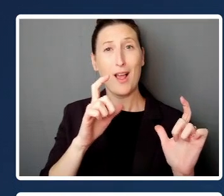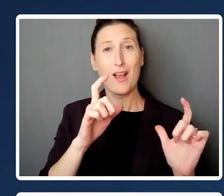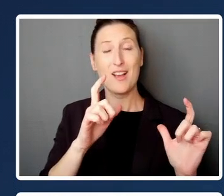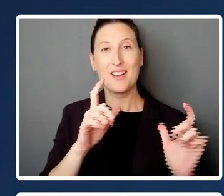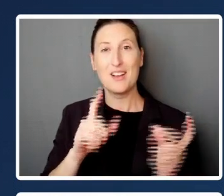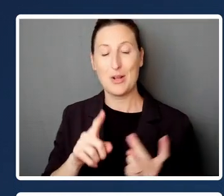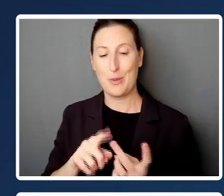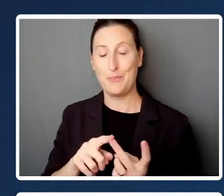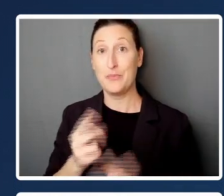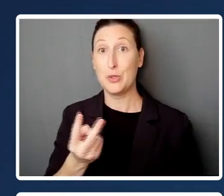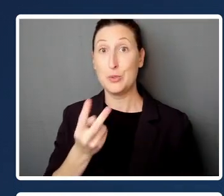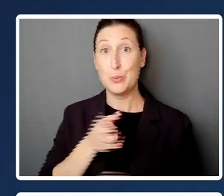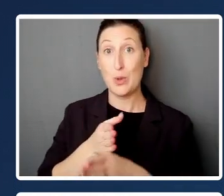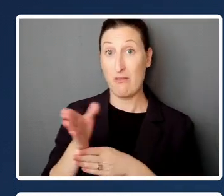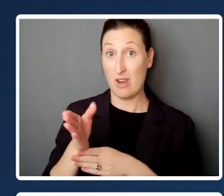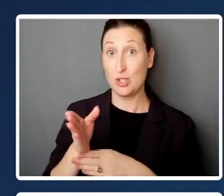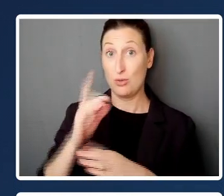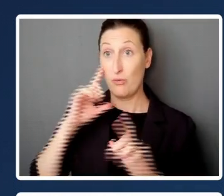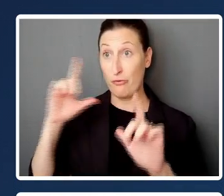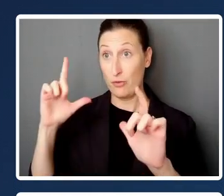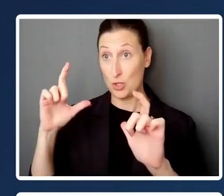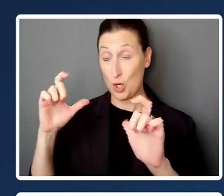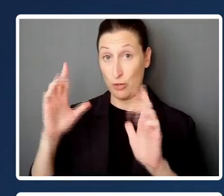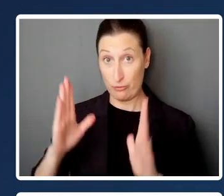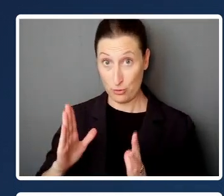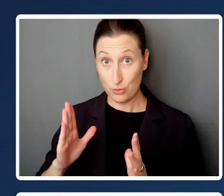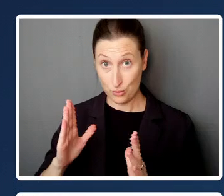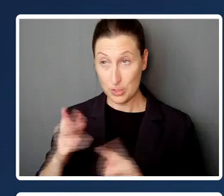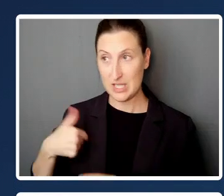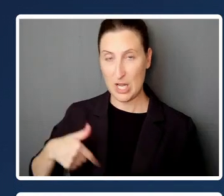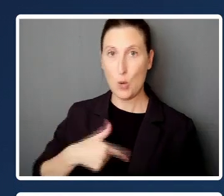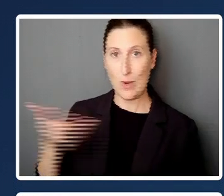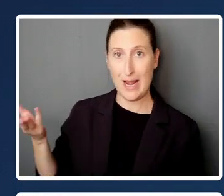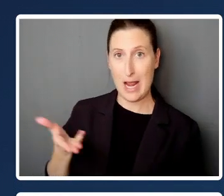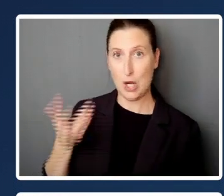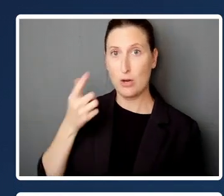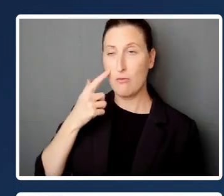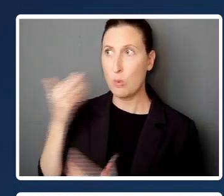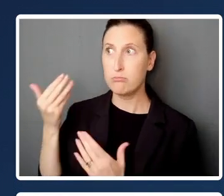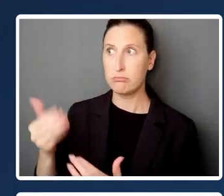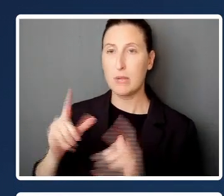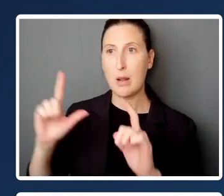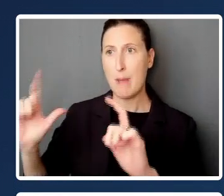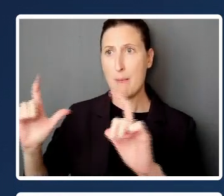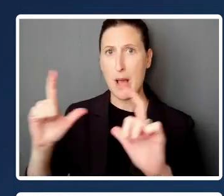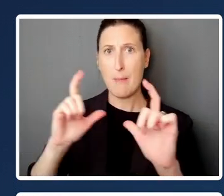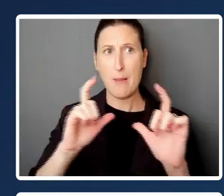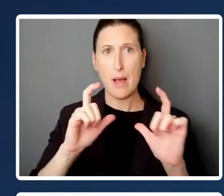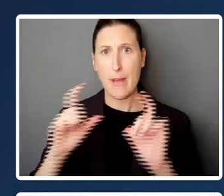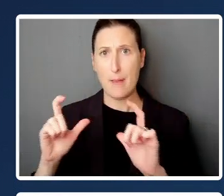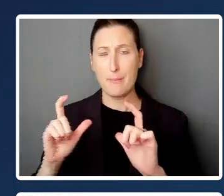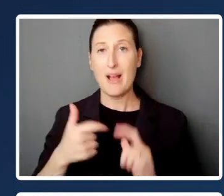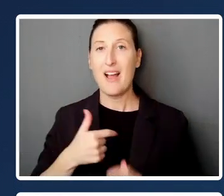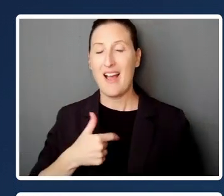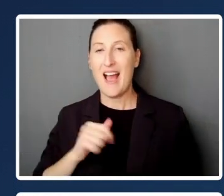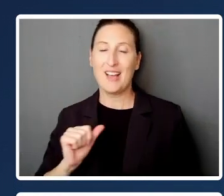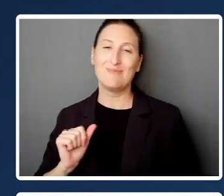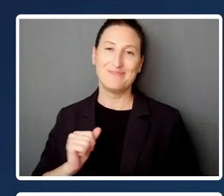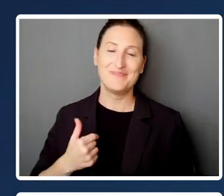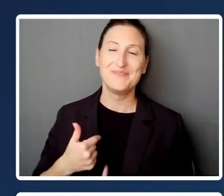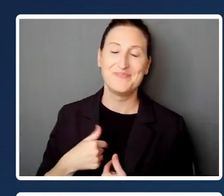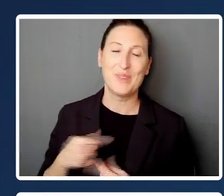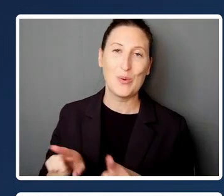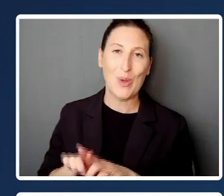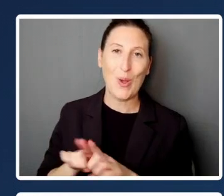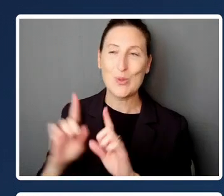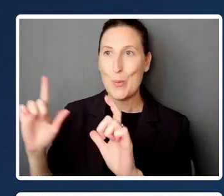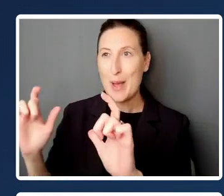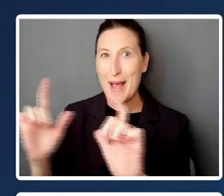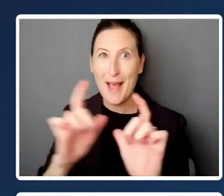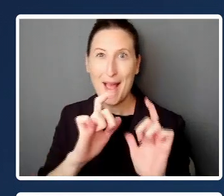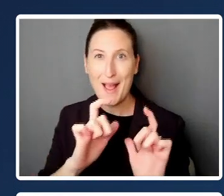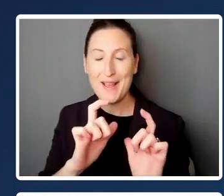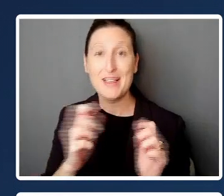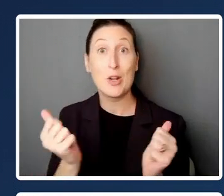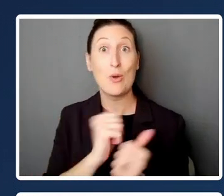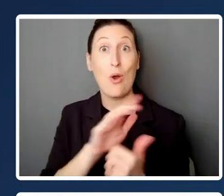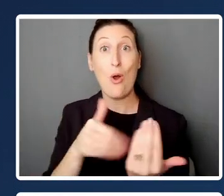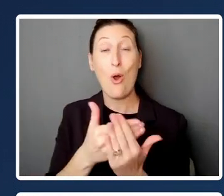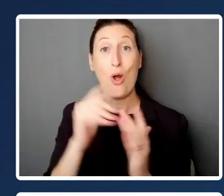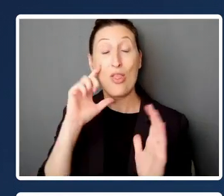hired to photograph this project. I took some photos as well and -- yeah. It was truly a